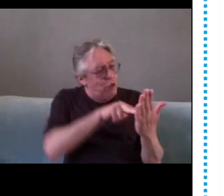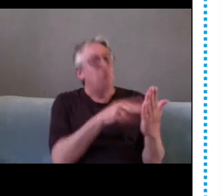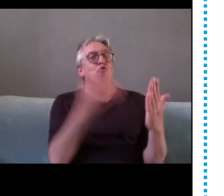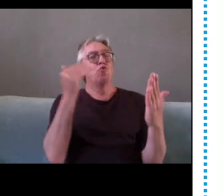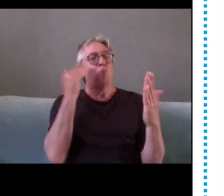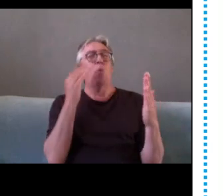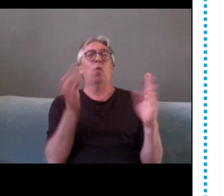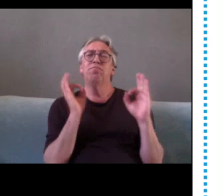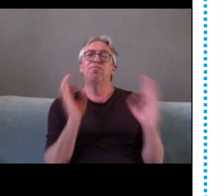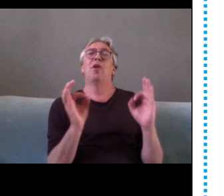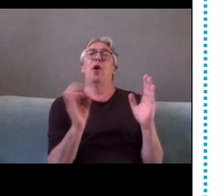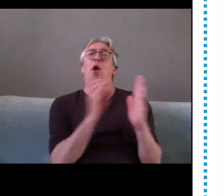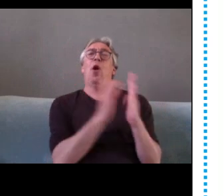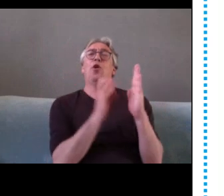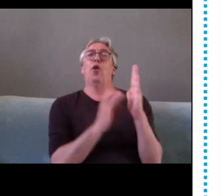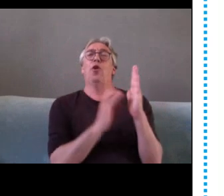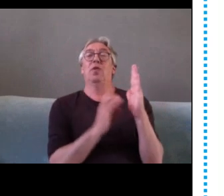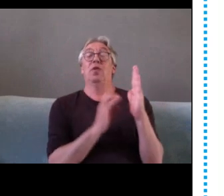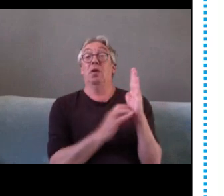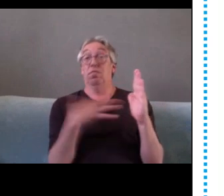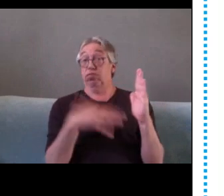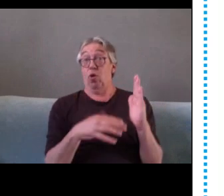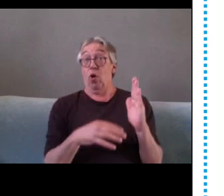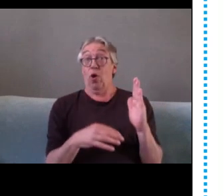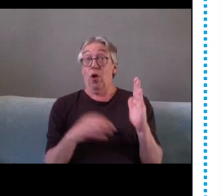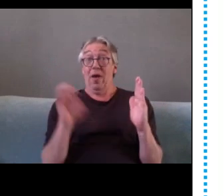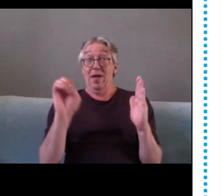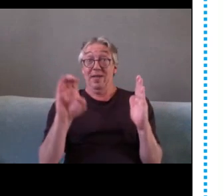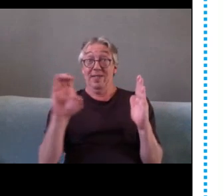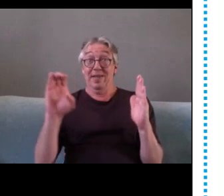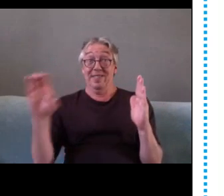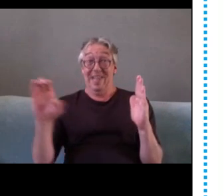Because the Code is a large document and things can be difficult to find.